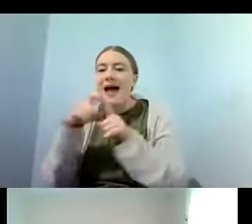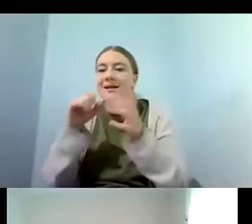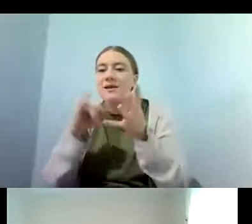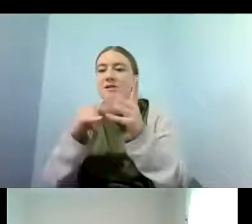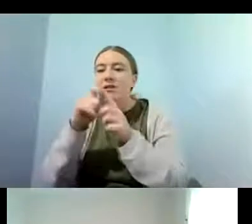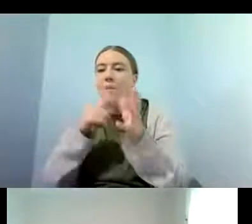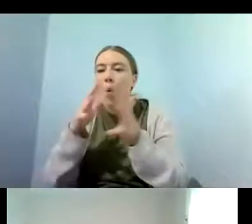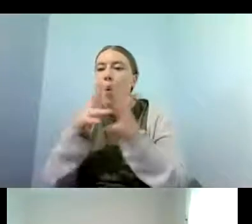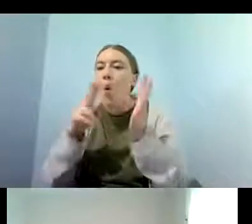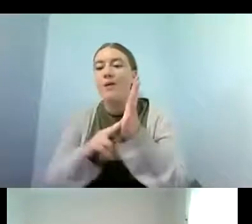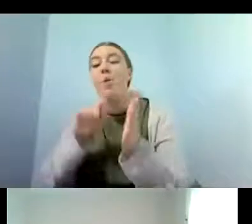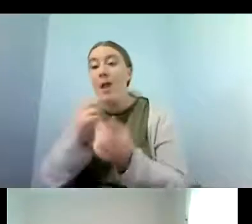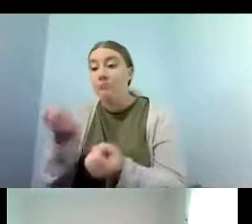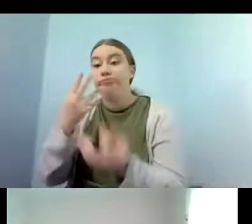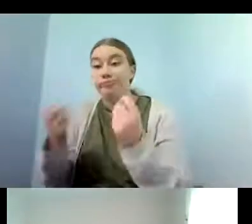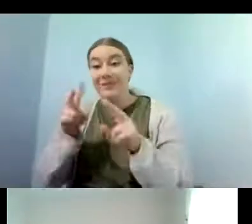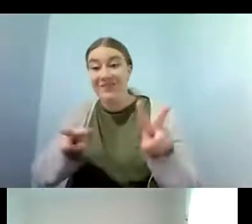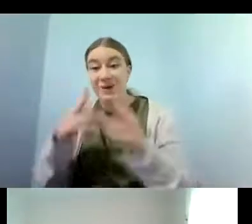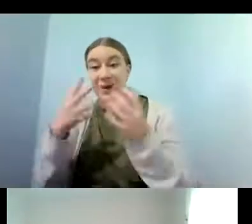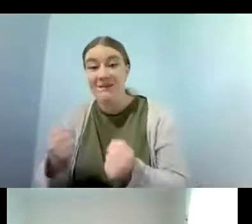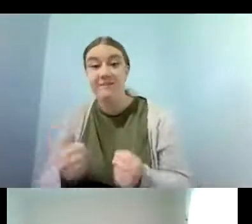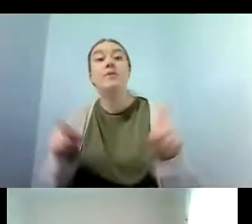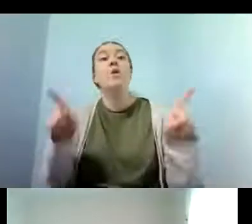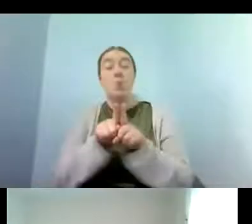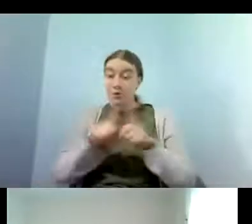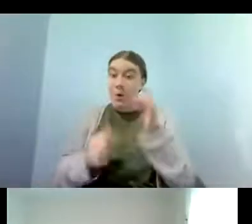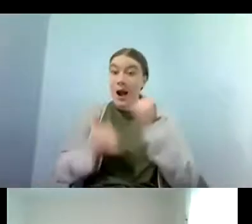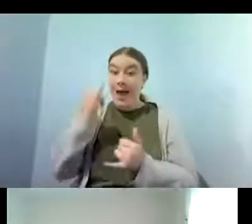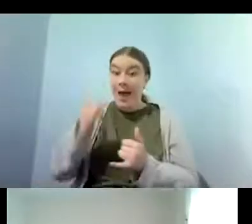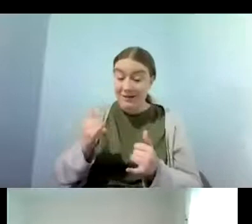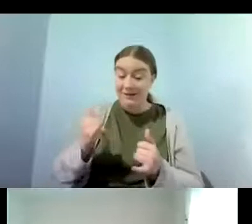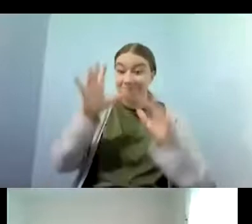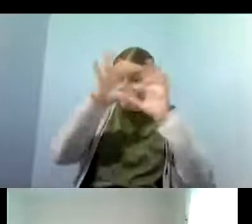and and this is just the last shout out so if you are local and you do want to get involved we are